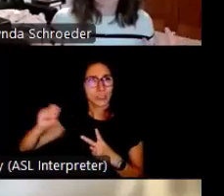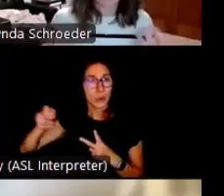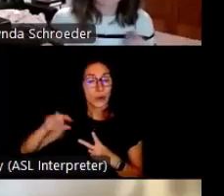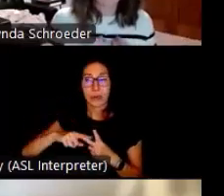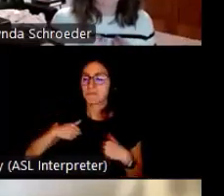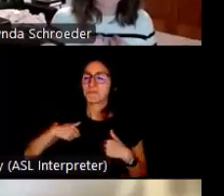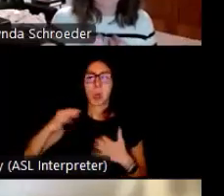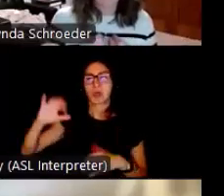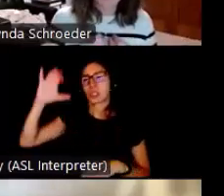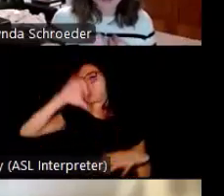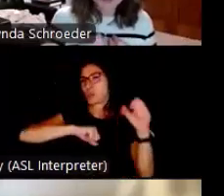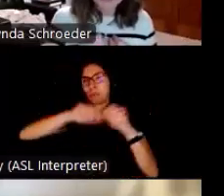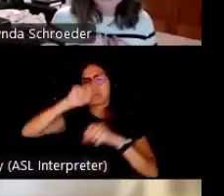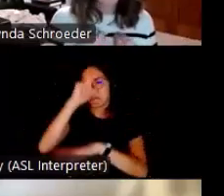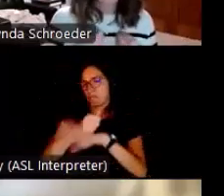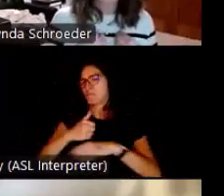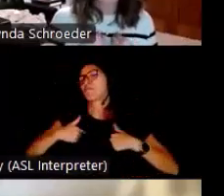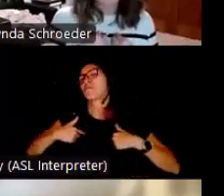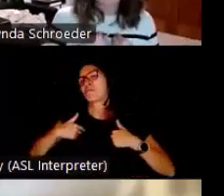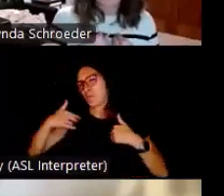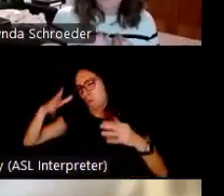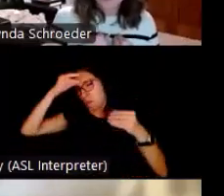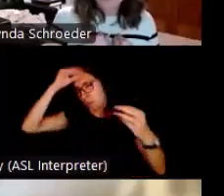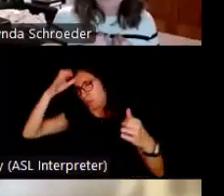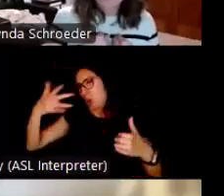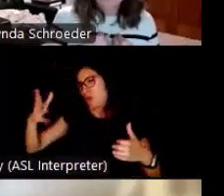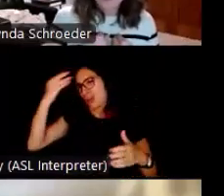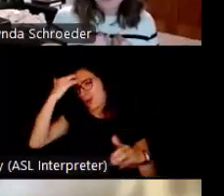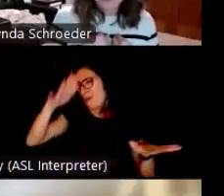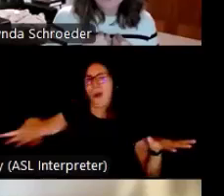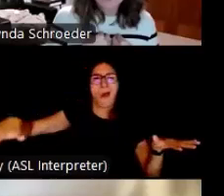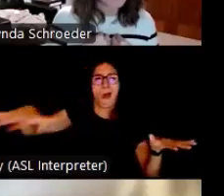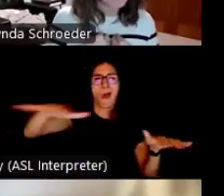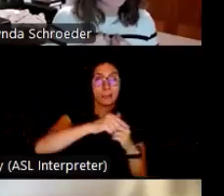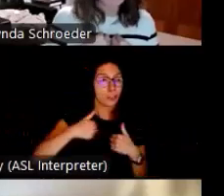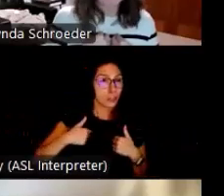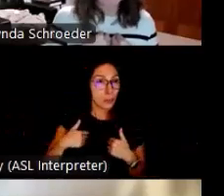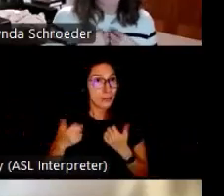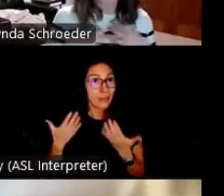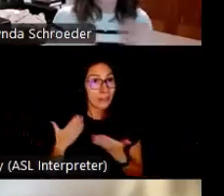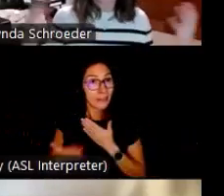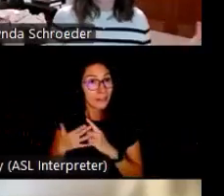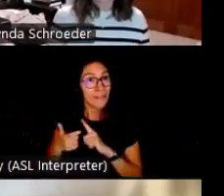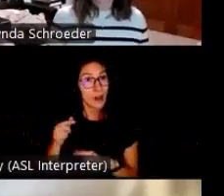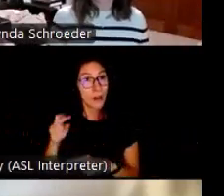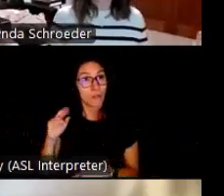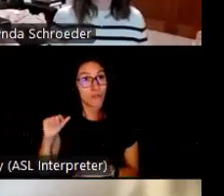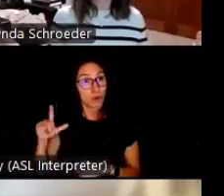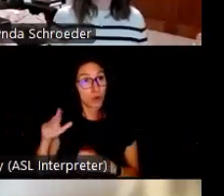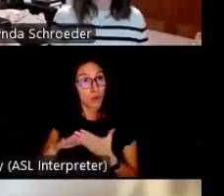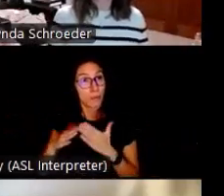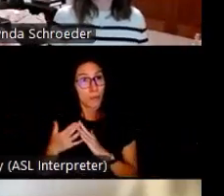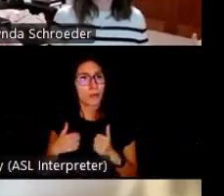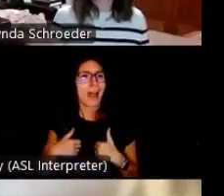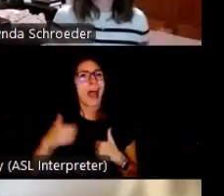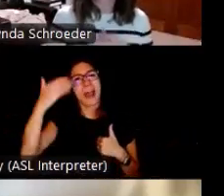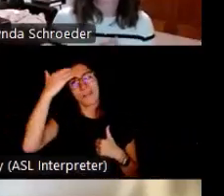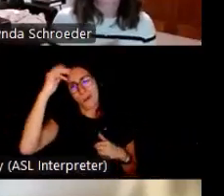So even being rural, we create our own assumptions or stereotypes of who our communities are and how we serve them.